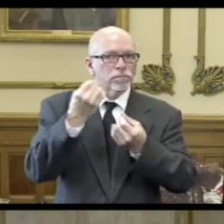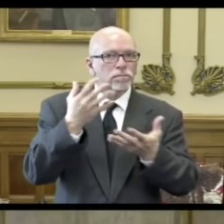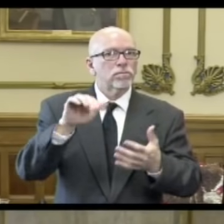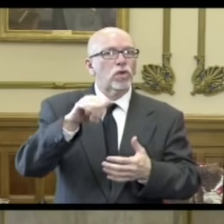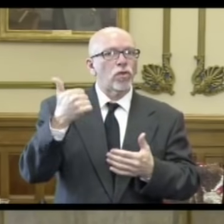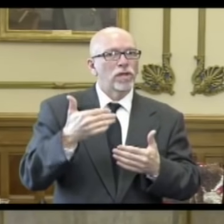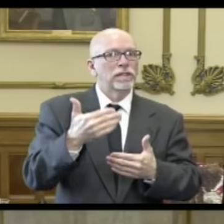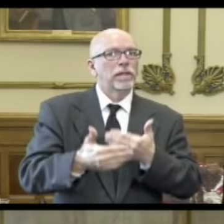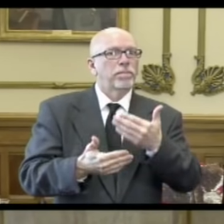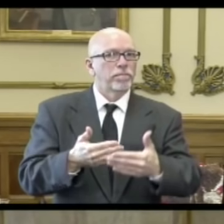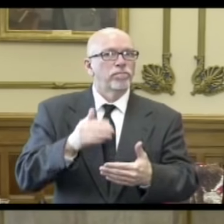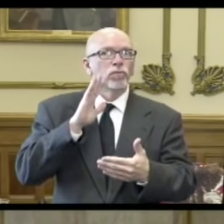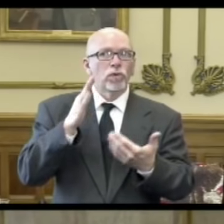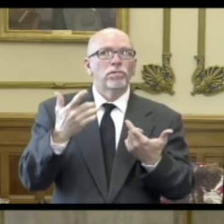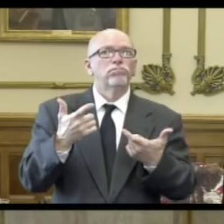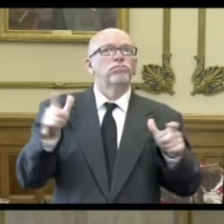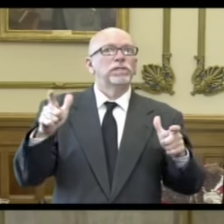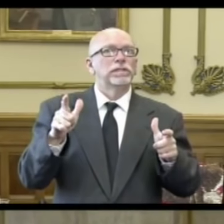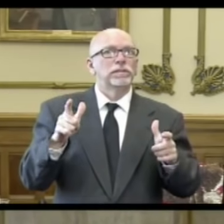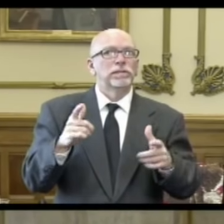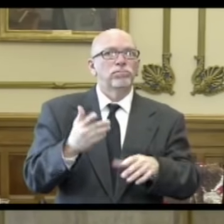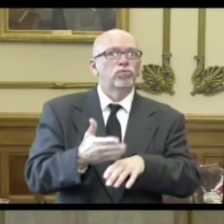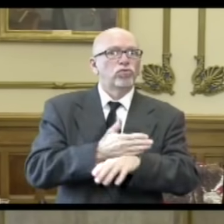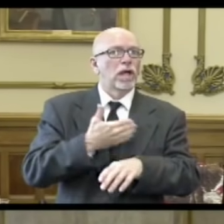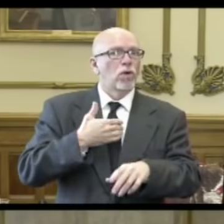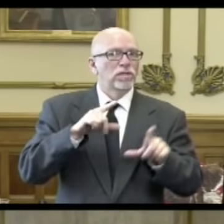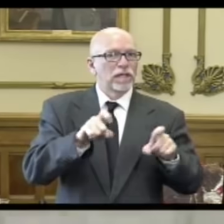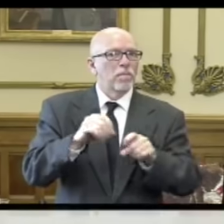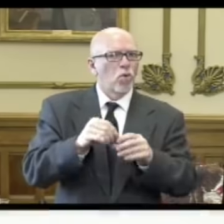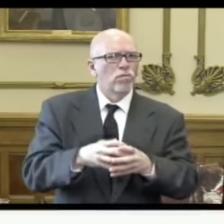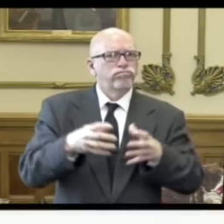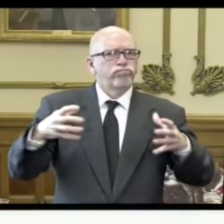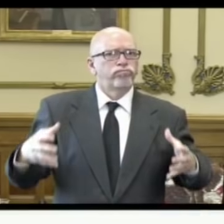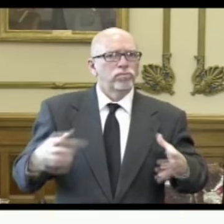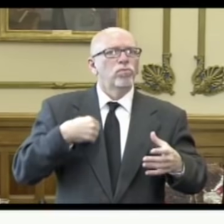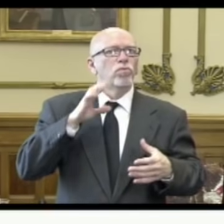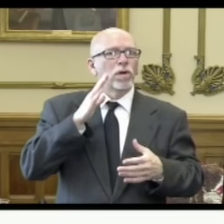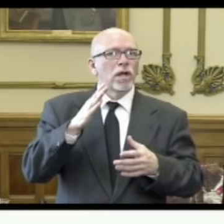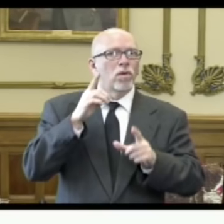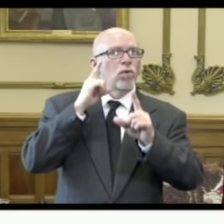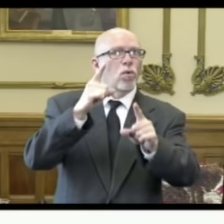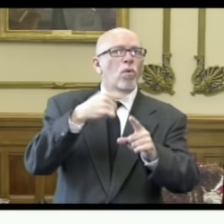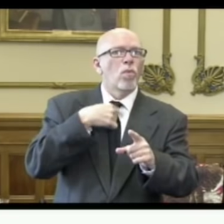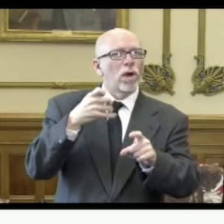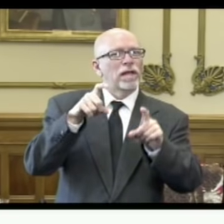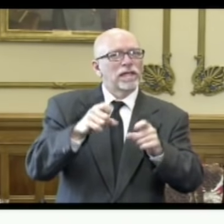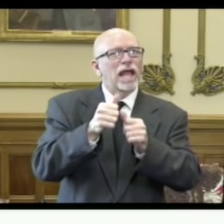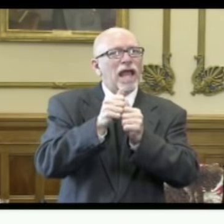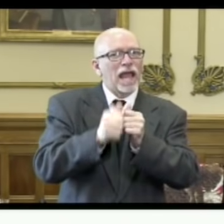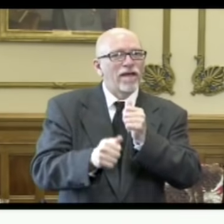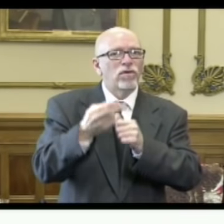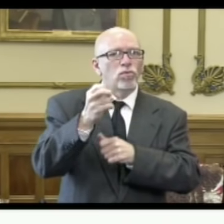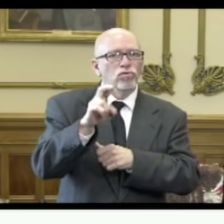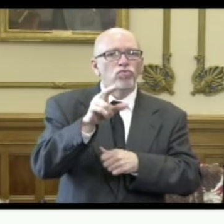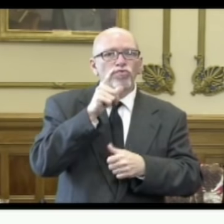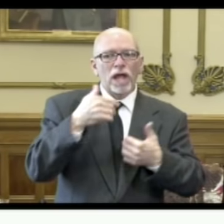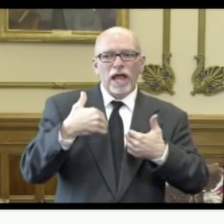THAN 87,000 USERS HAVE BEEN TESTED TO DATE. TODAY WE'RE EXCITED TO ANNOUNCE ANOTHER STEP THAT WILL SIGNIFICANTLY